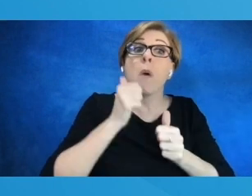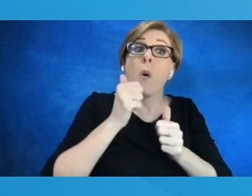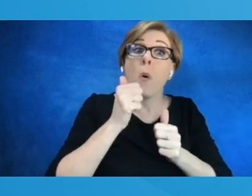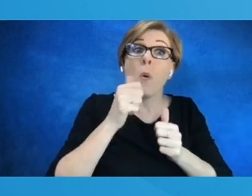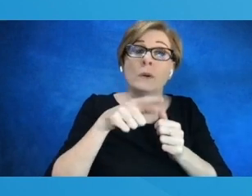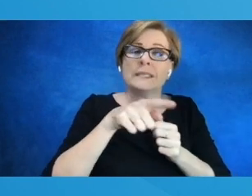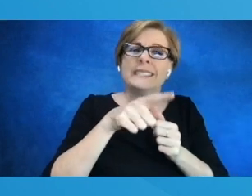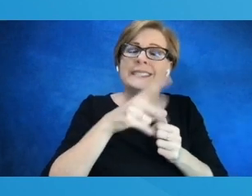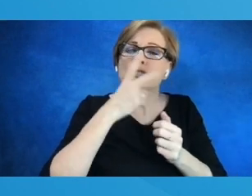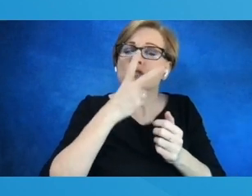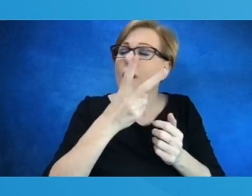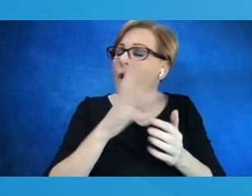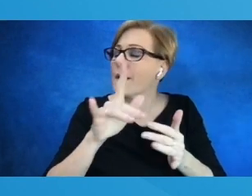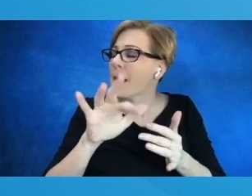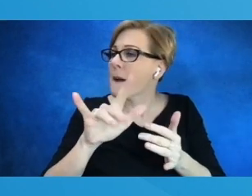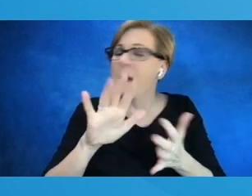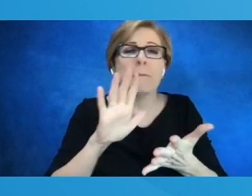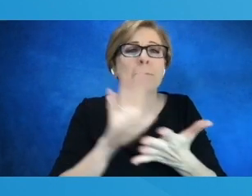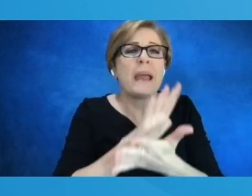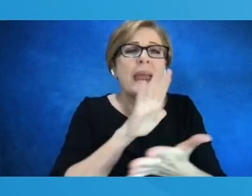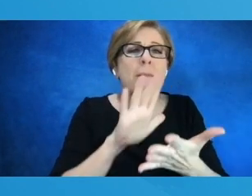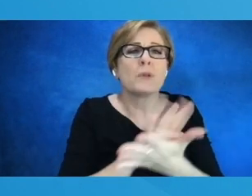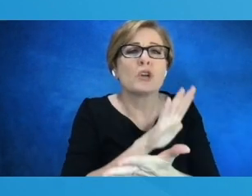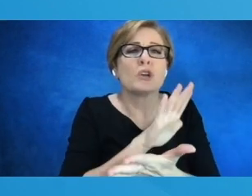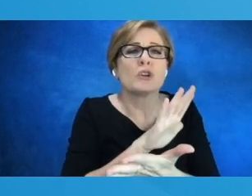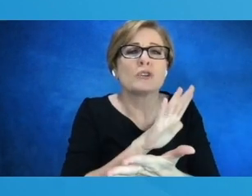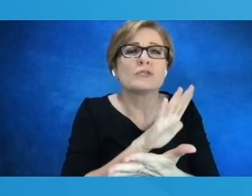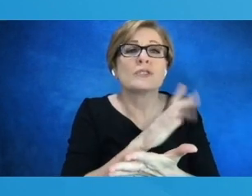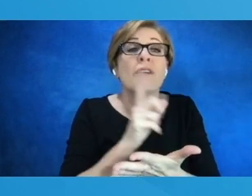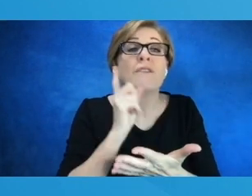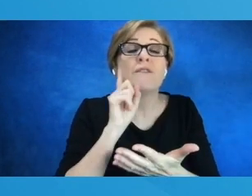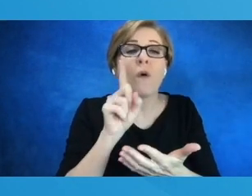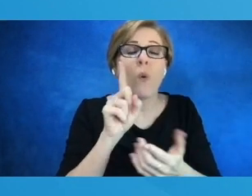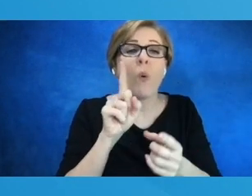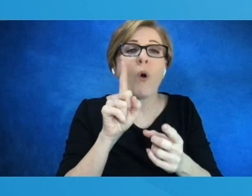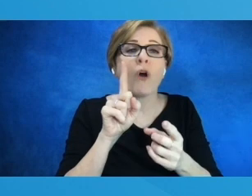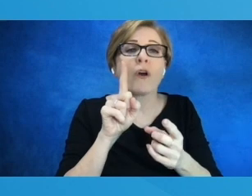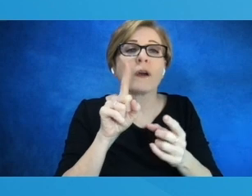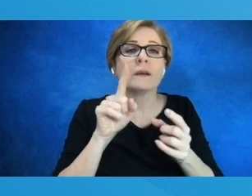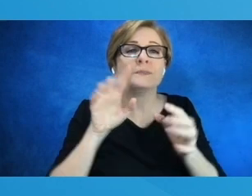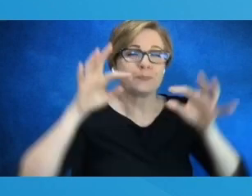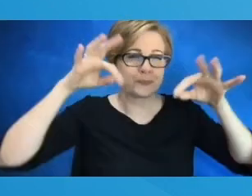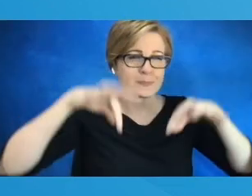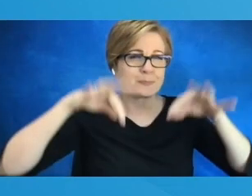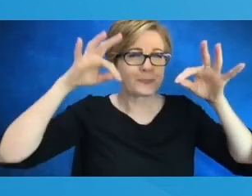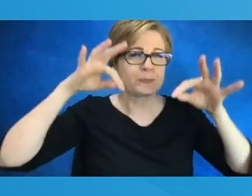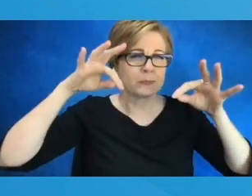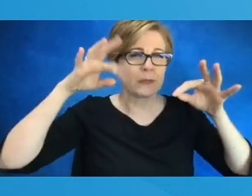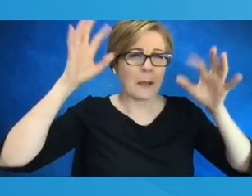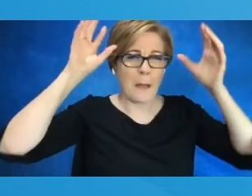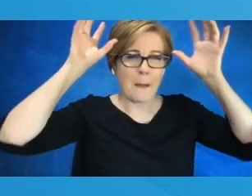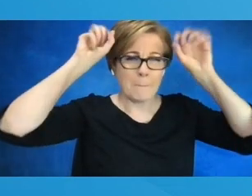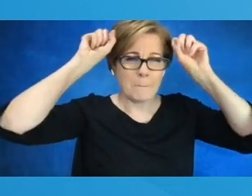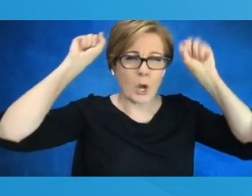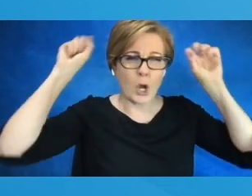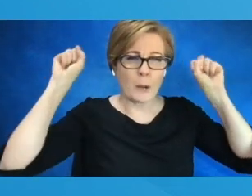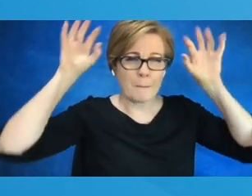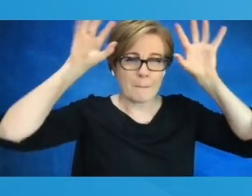for creating permanence in hair. And so, he started to sort of play and experiment with those papers as well as other papers